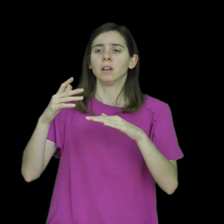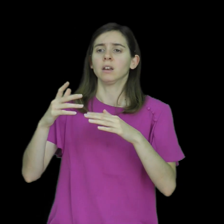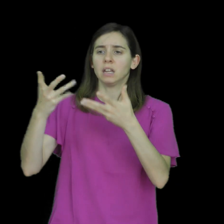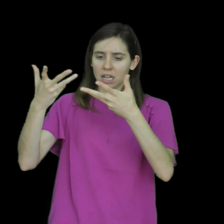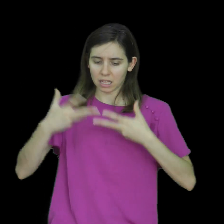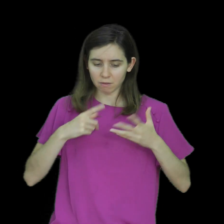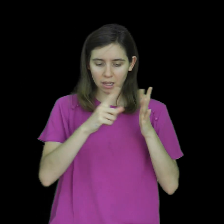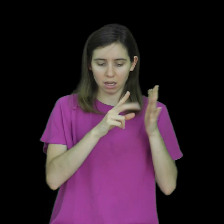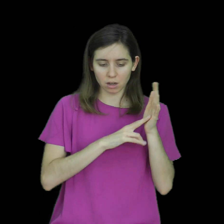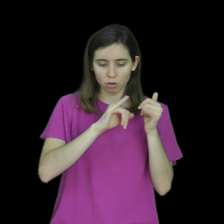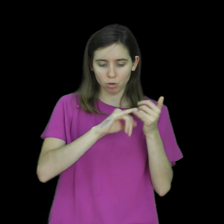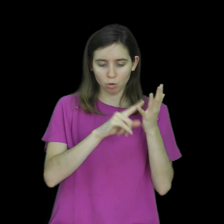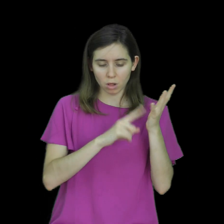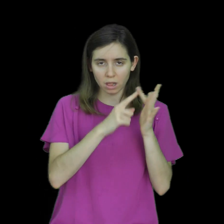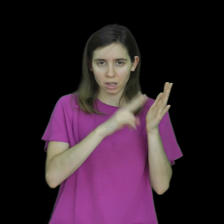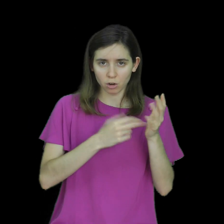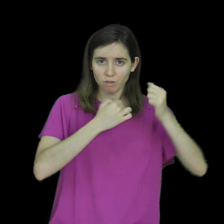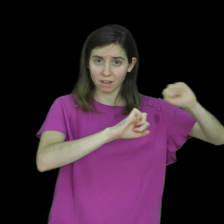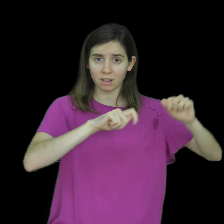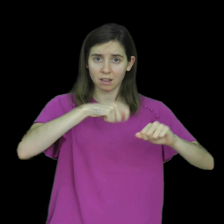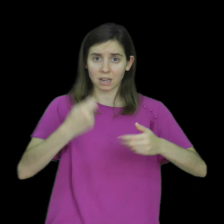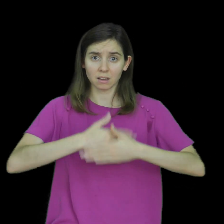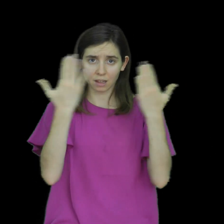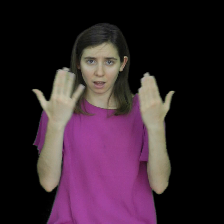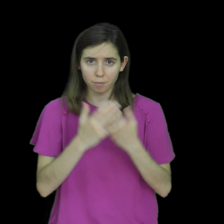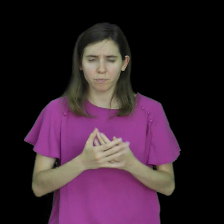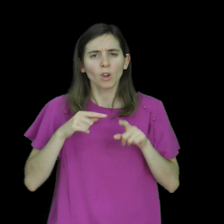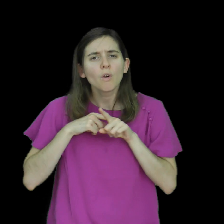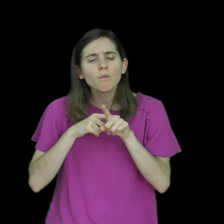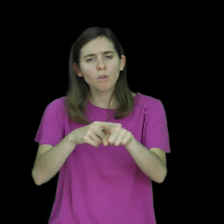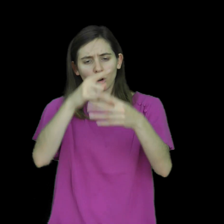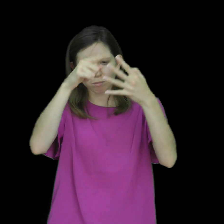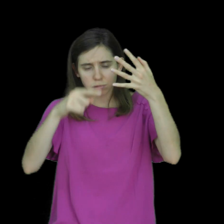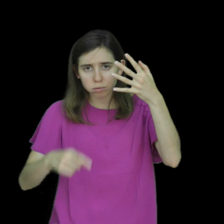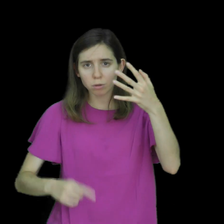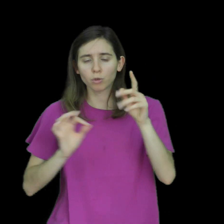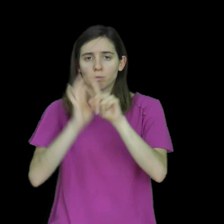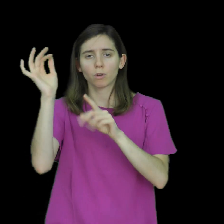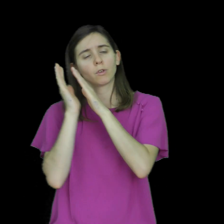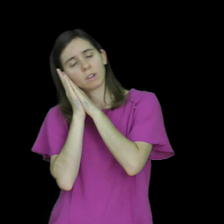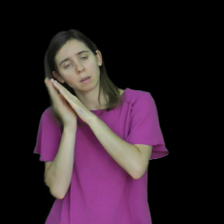these simple steps to improve your sleep. 1. Set a sleep schedule.